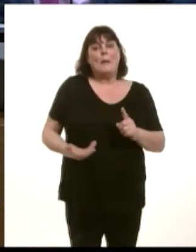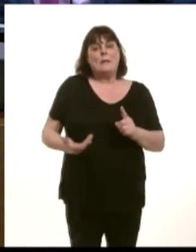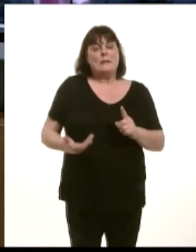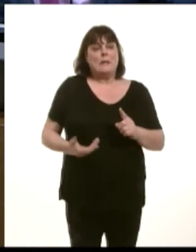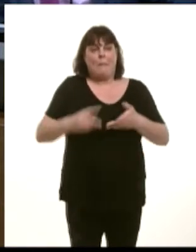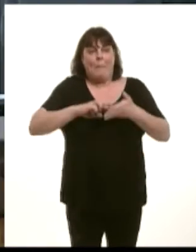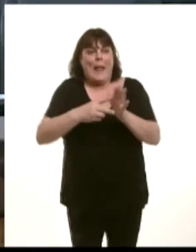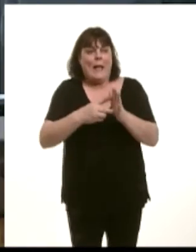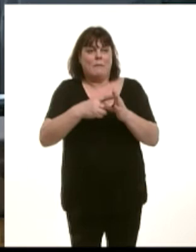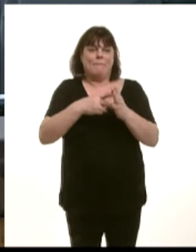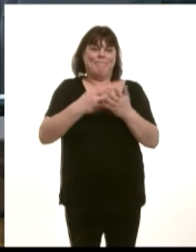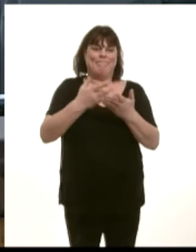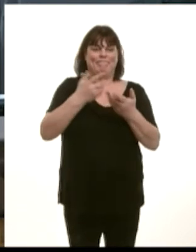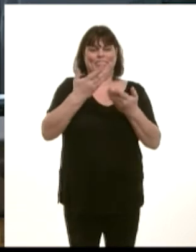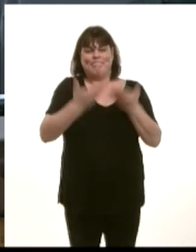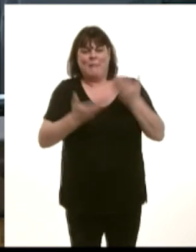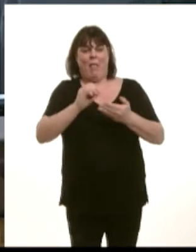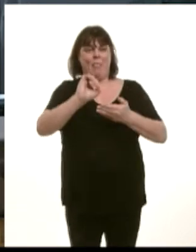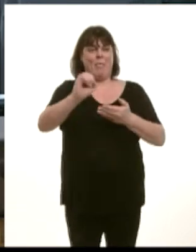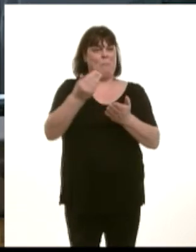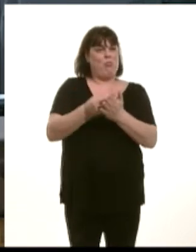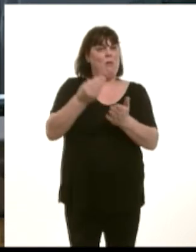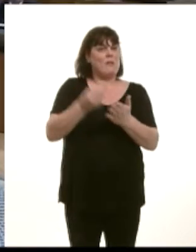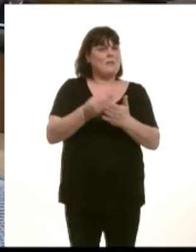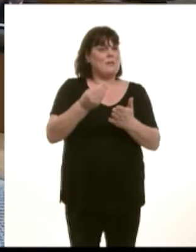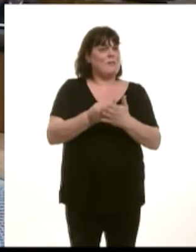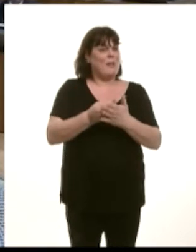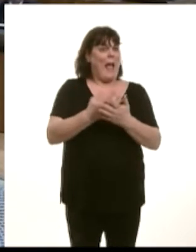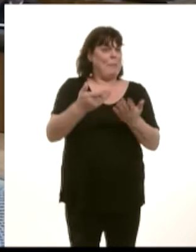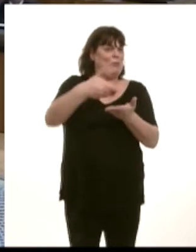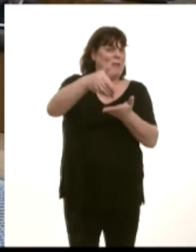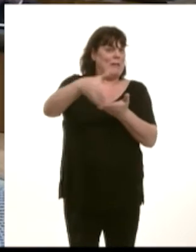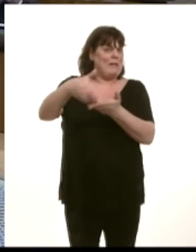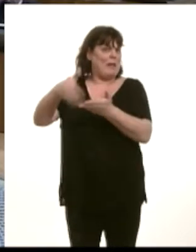to be, and it’s important, as we look to see farming become more sustainable in the